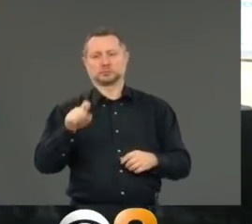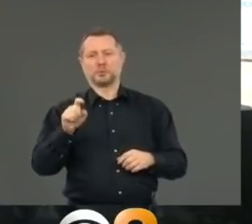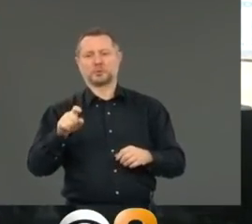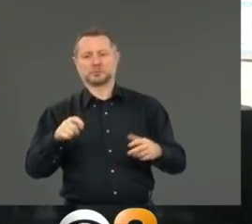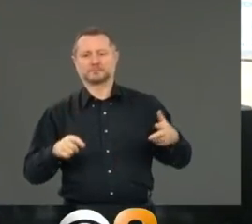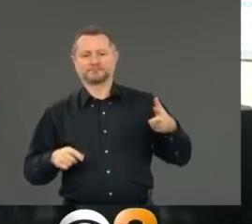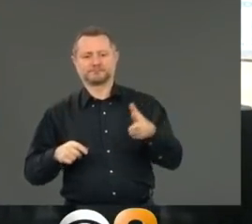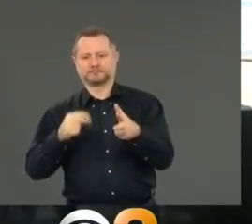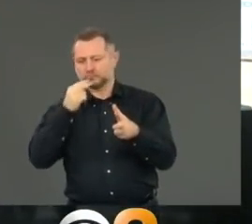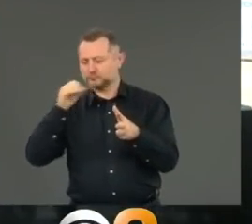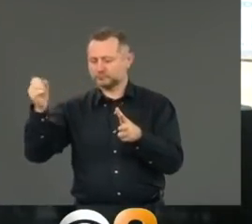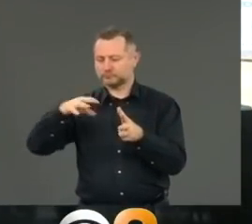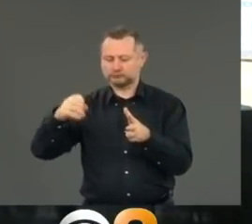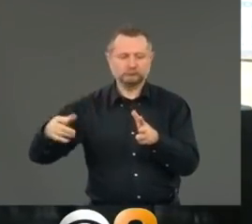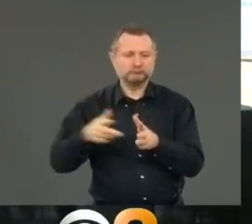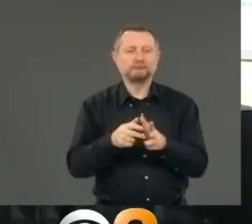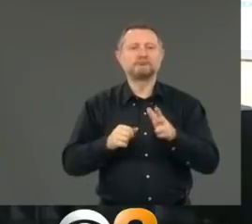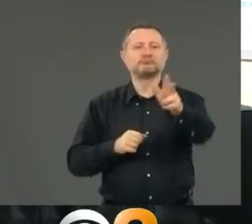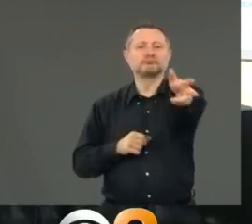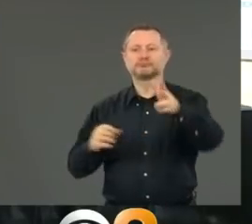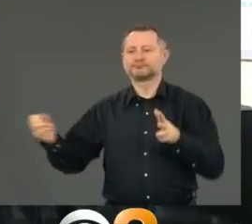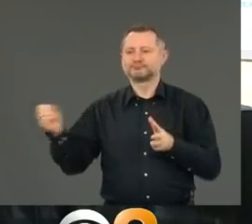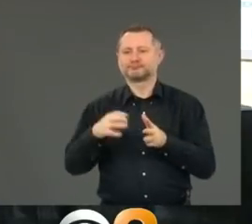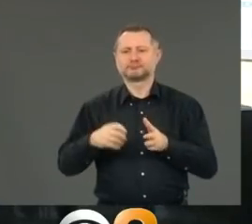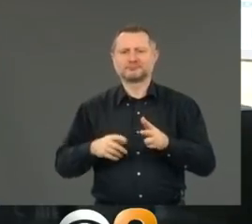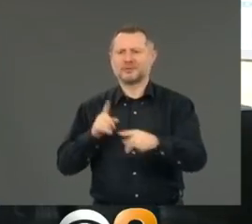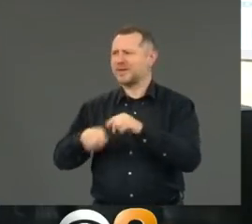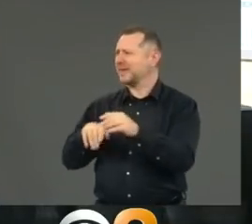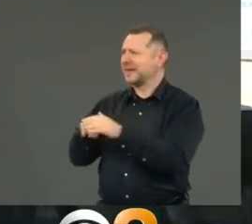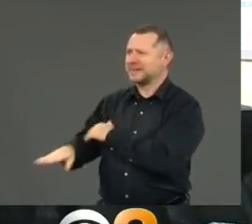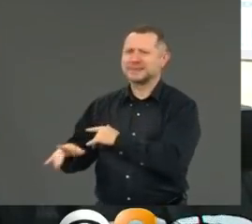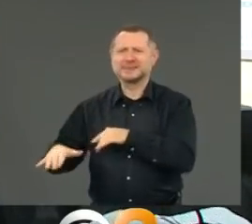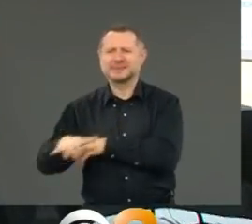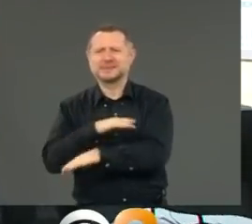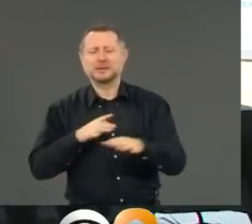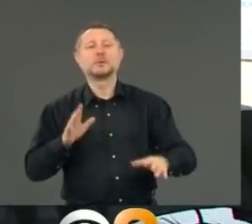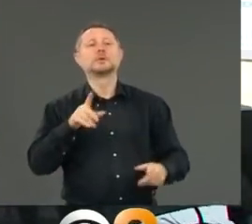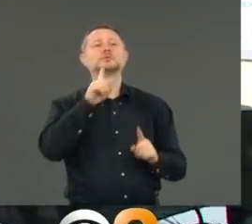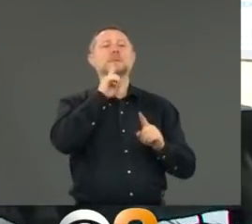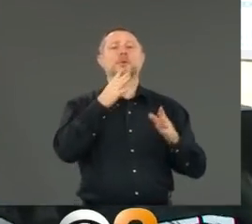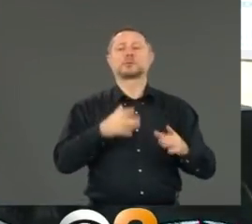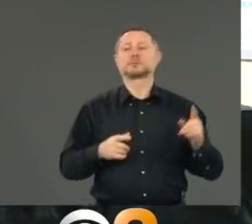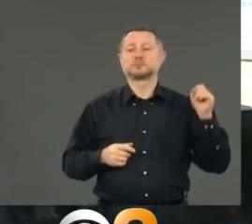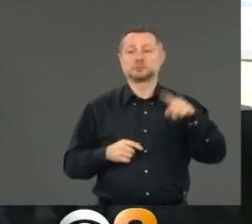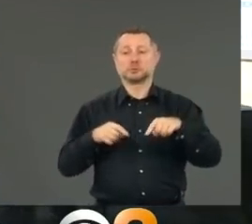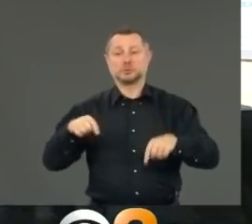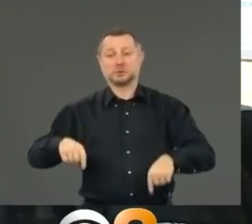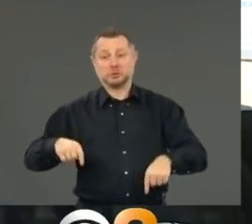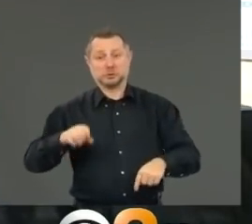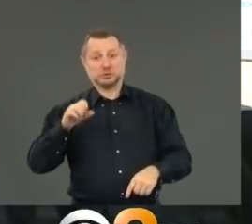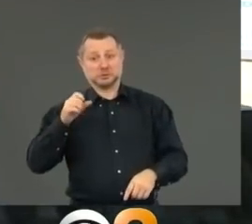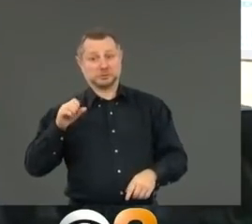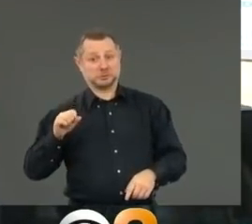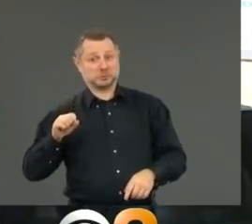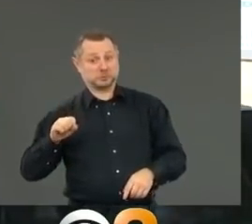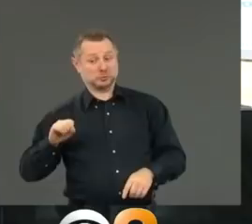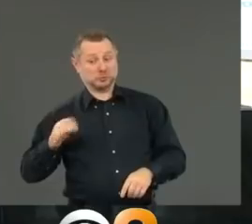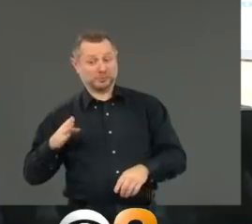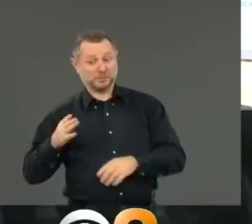I WILL TAKE THEM AT THEIR WORD THAT IS WHAT HAPPENED. MOVING FORWARD, THEY SHOULD BE ON NOTICE AND ENFORCEMENT IS UP